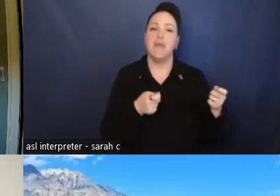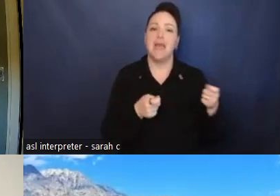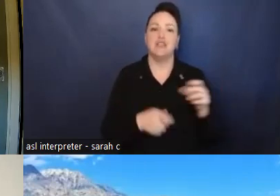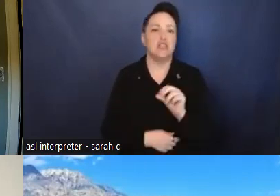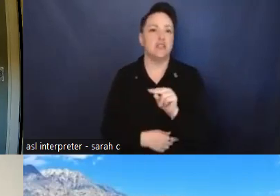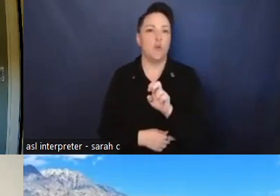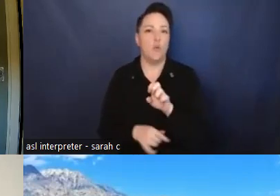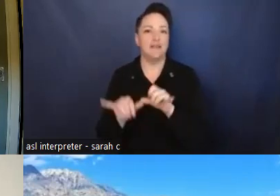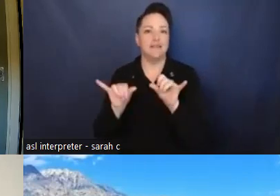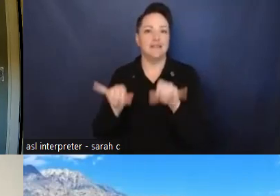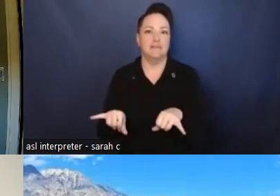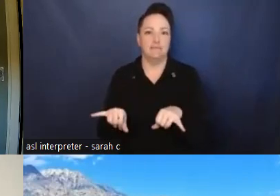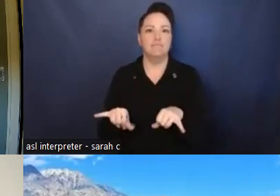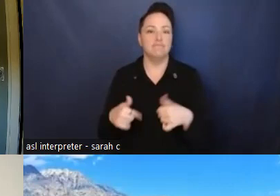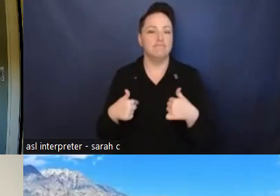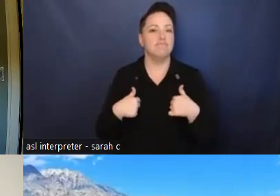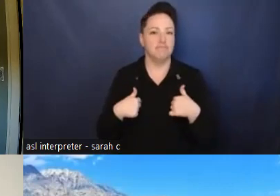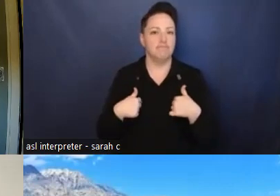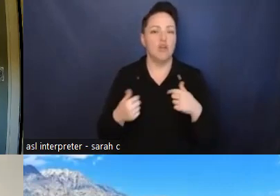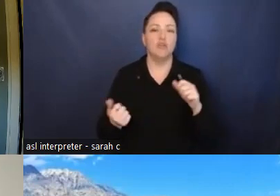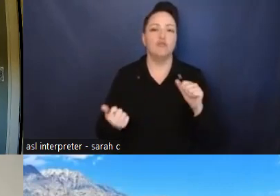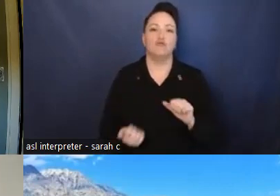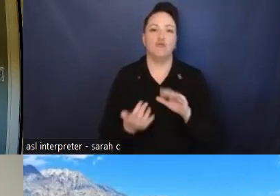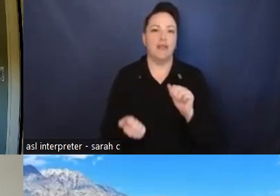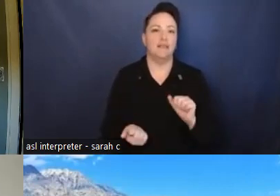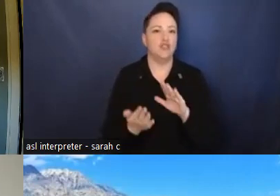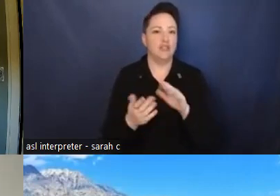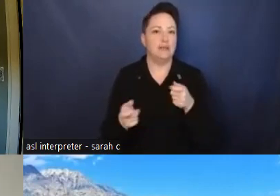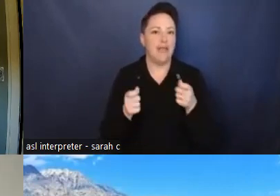manager there I’m going to be talking about three different things today.